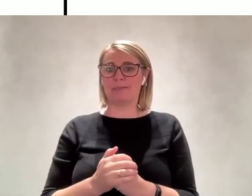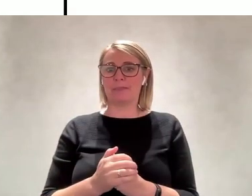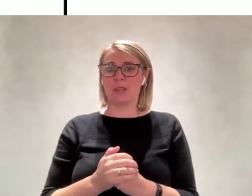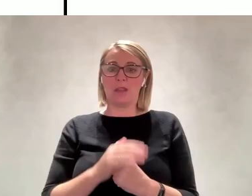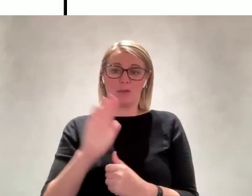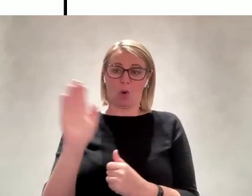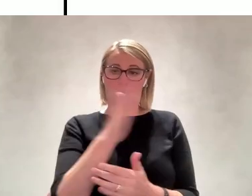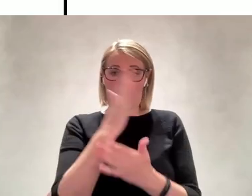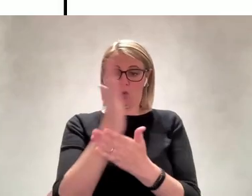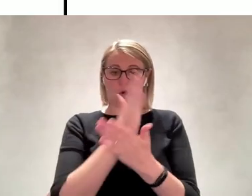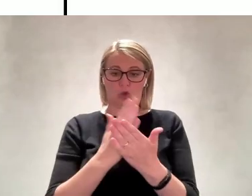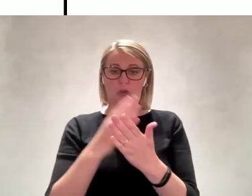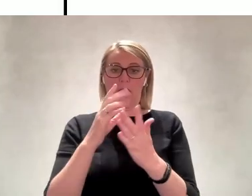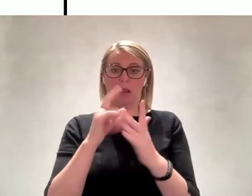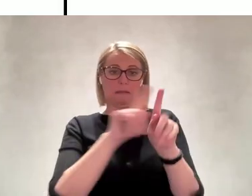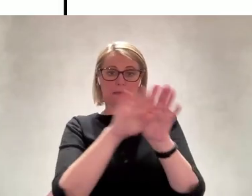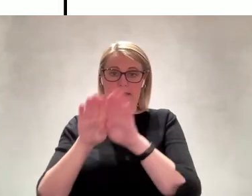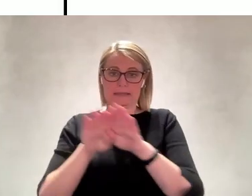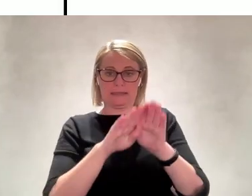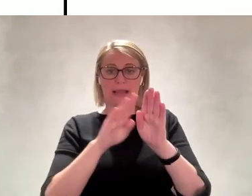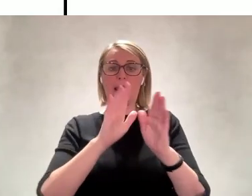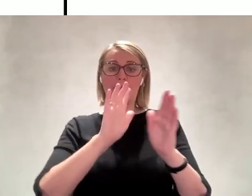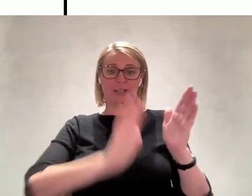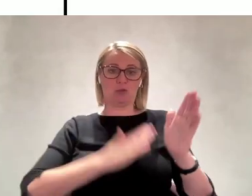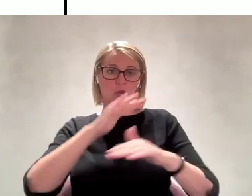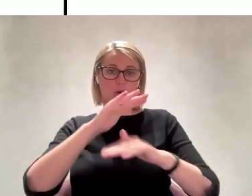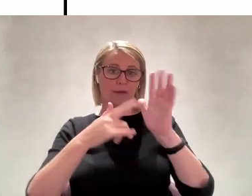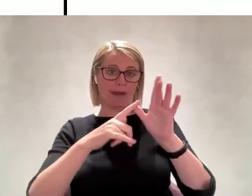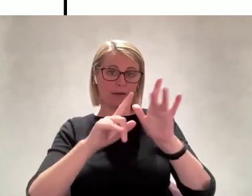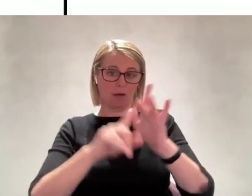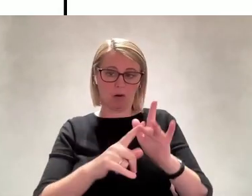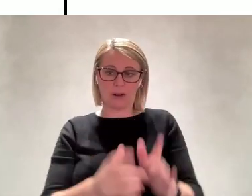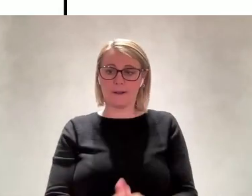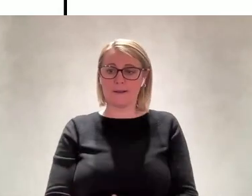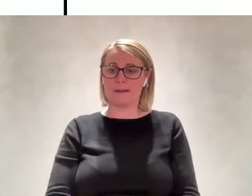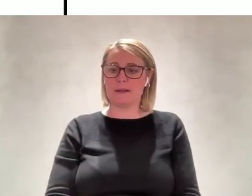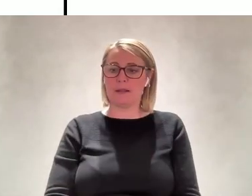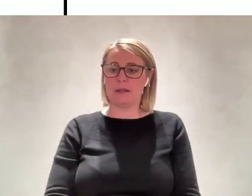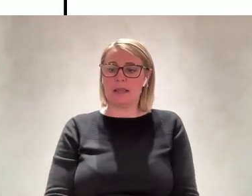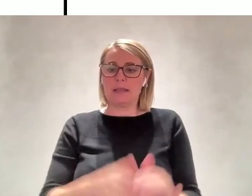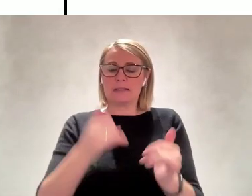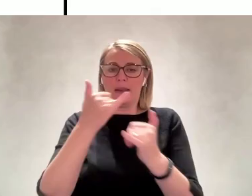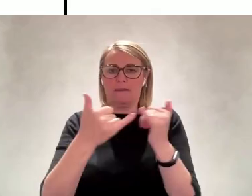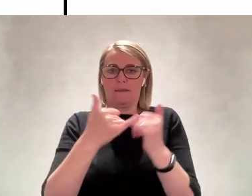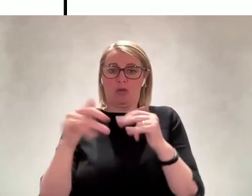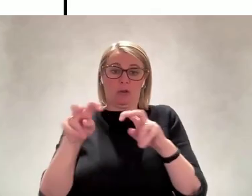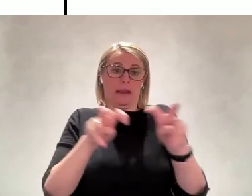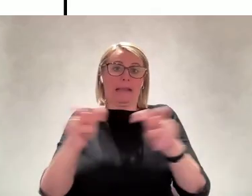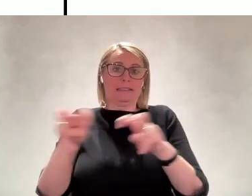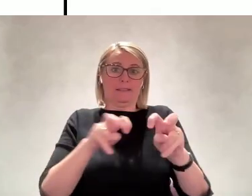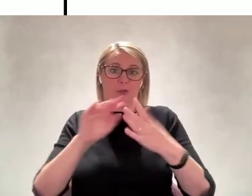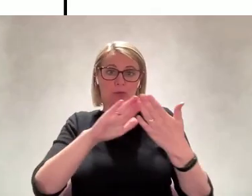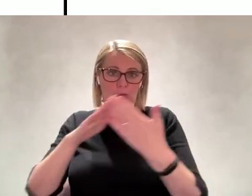They all share a common interest in AI. It's a very active community.